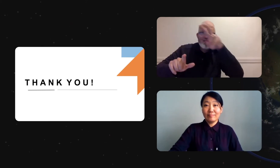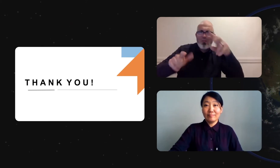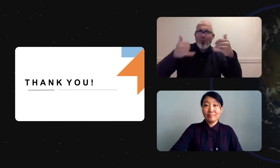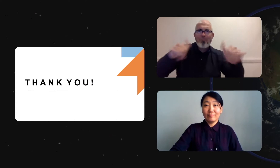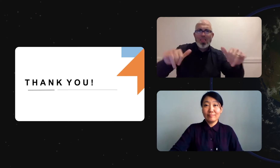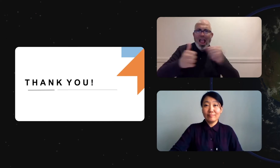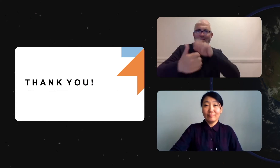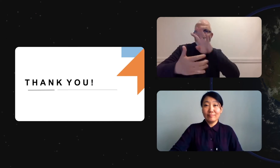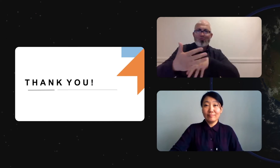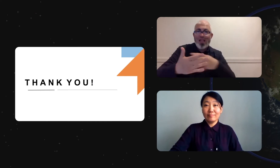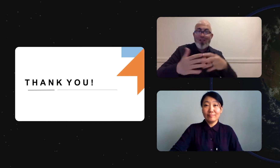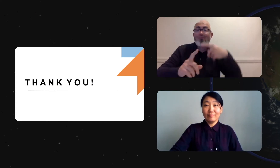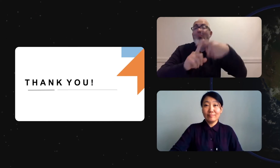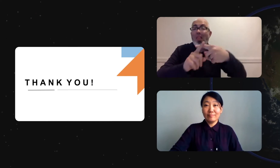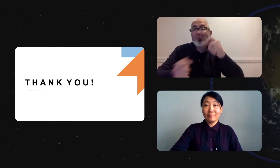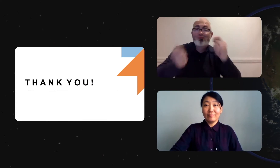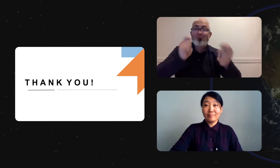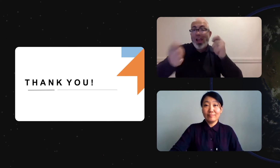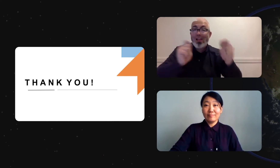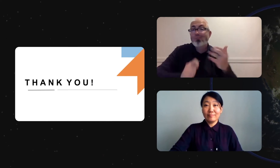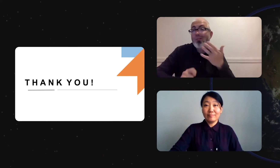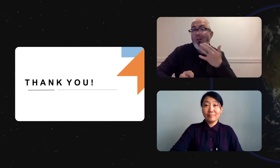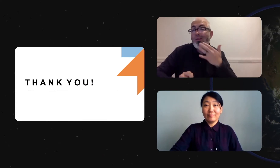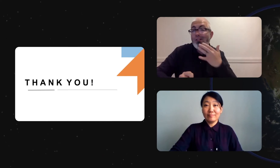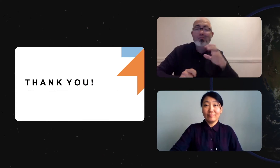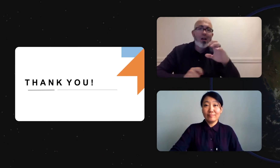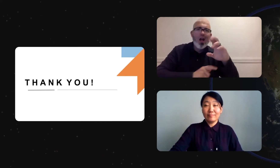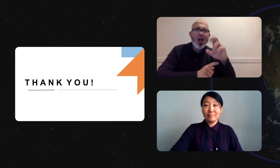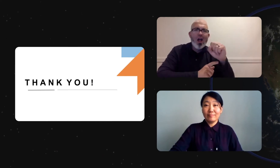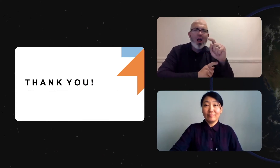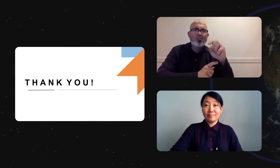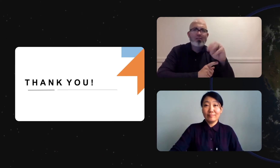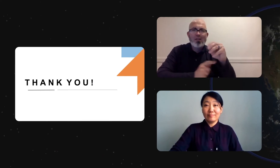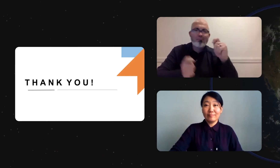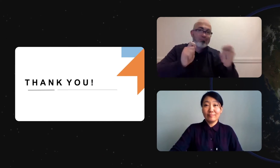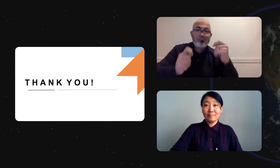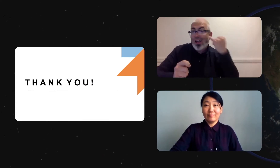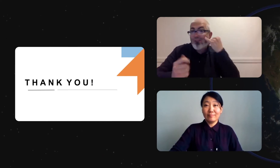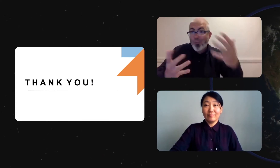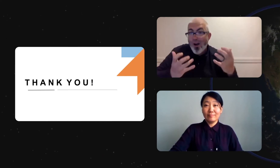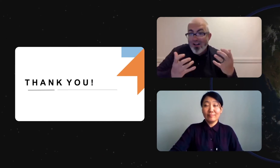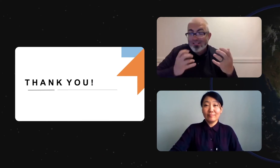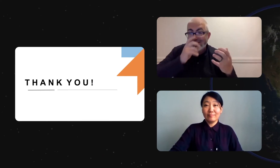You can play around with the graphs, colors, customizing the data.